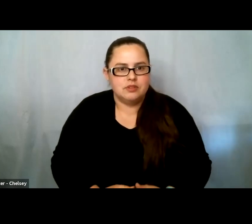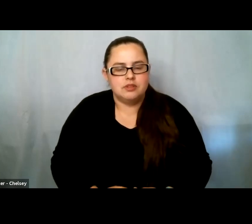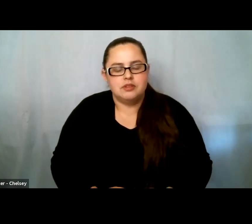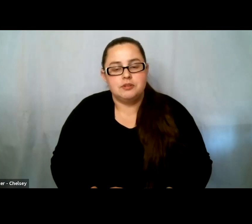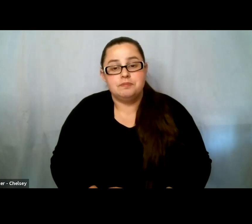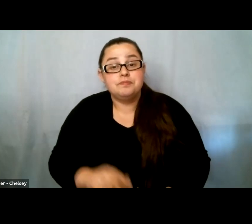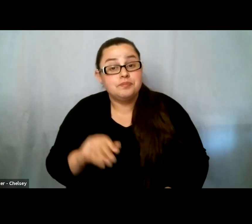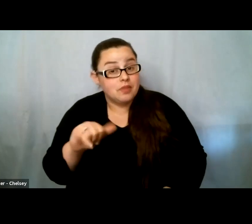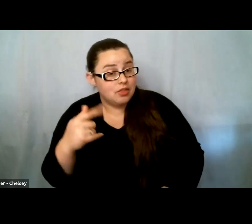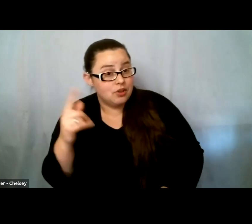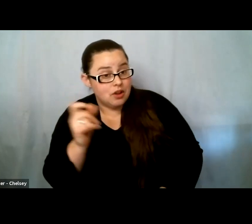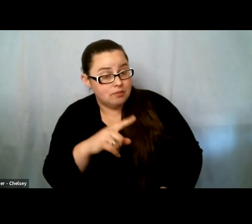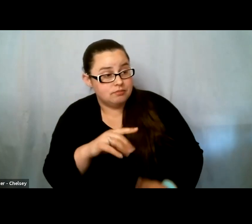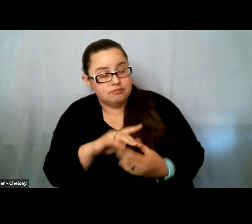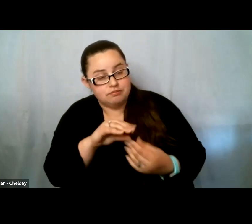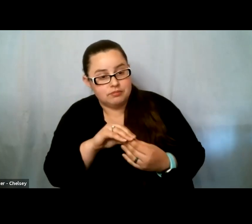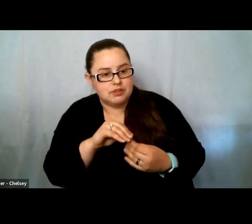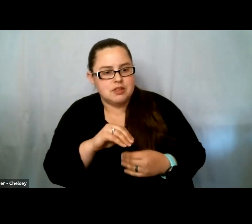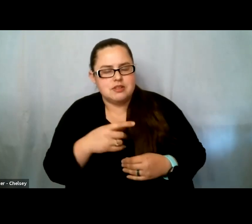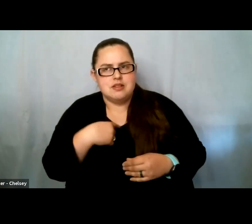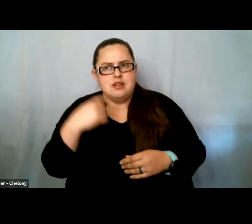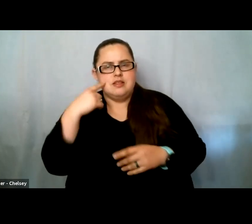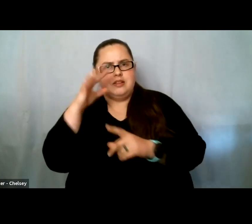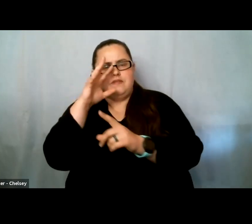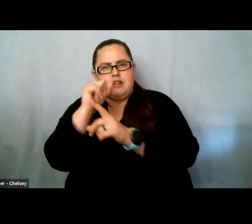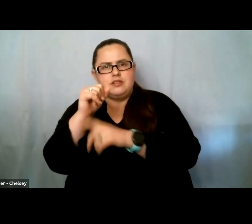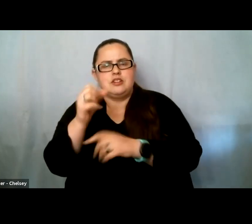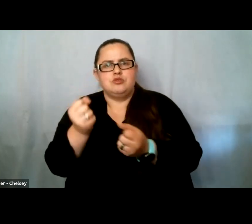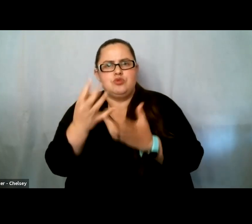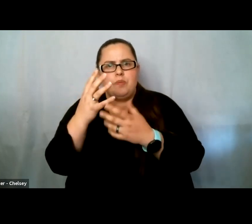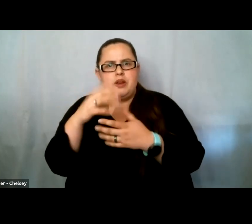Nileen Clark: Okay, another comment. I find i fascinating that so many white people don